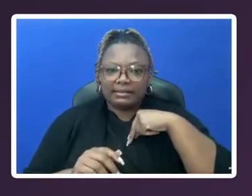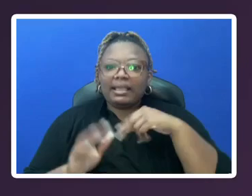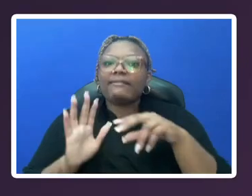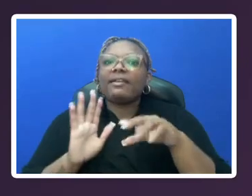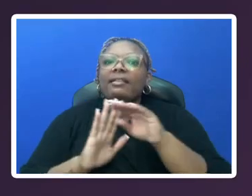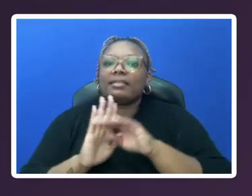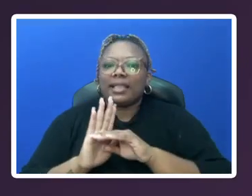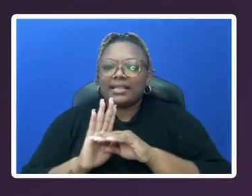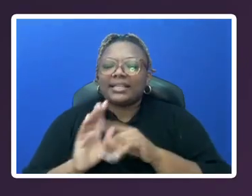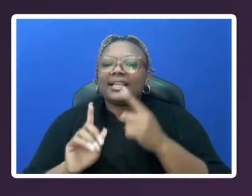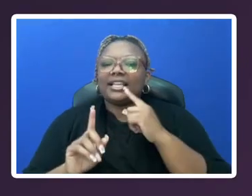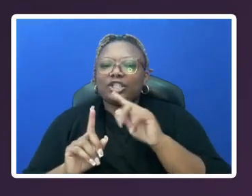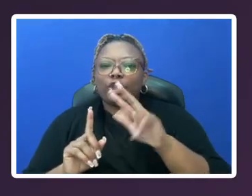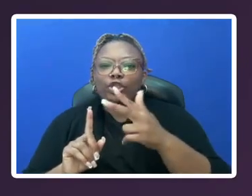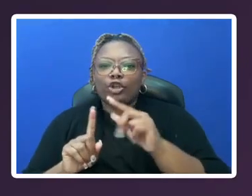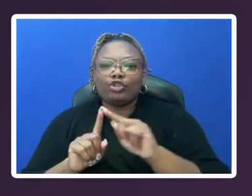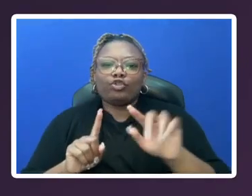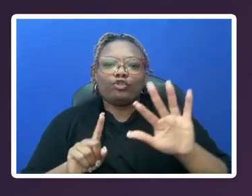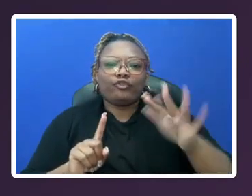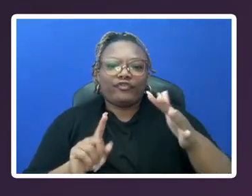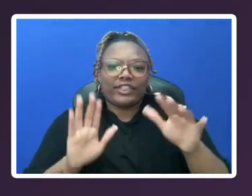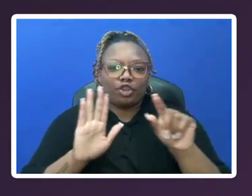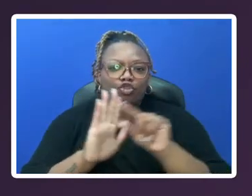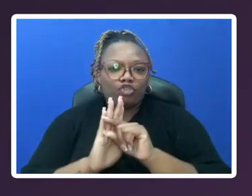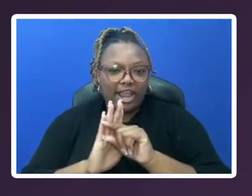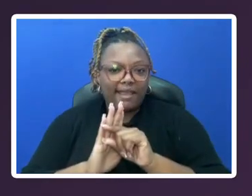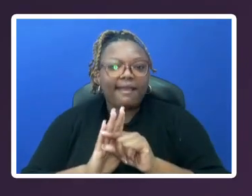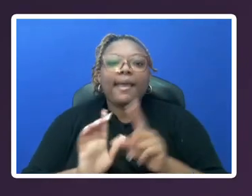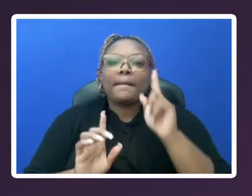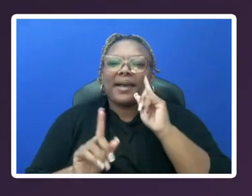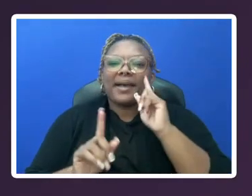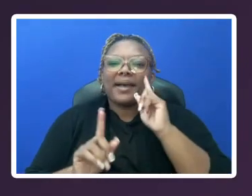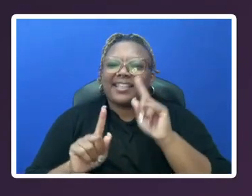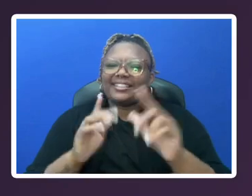you know, just a range of ways that you can go on our website and look for grade,